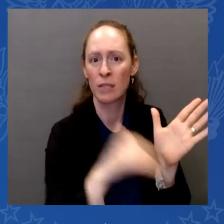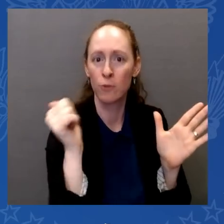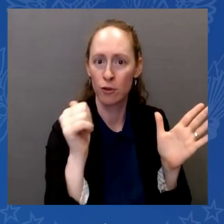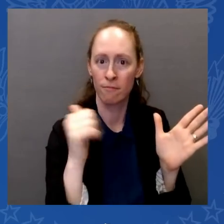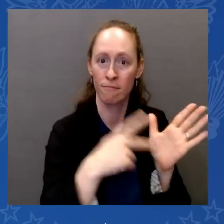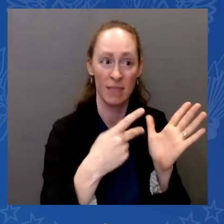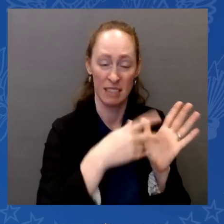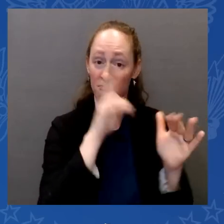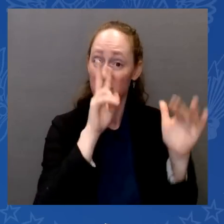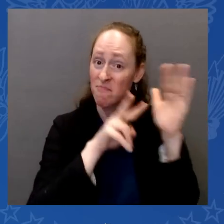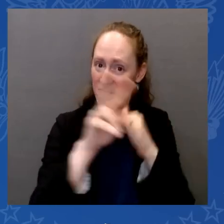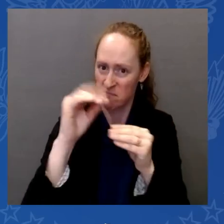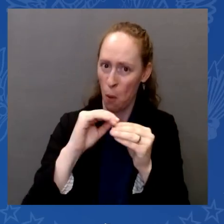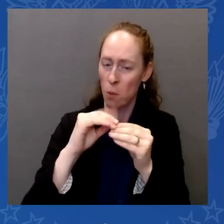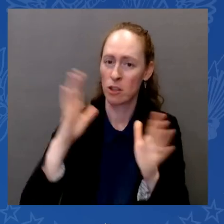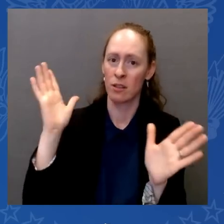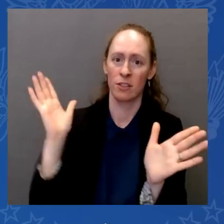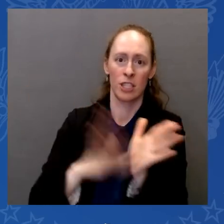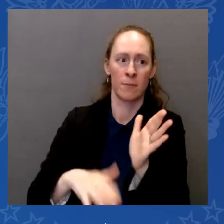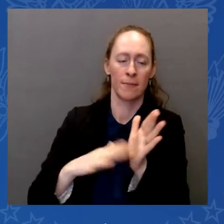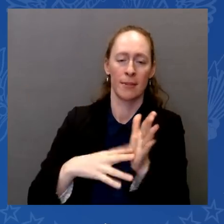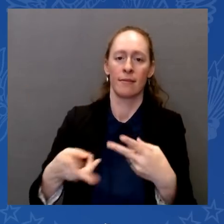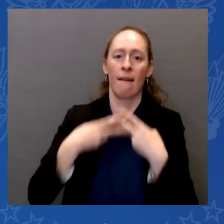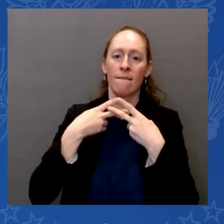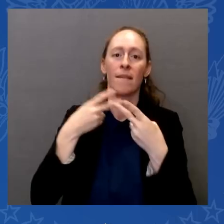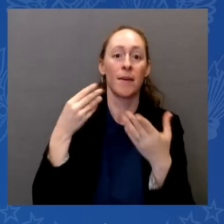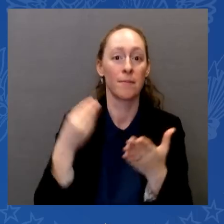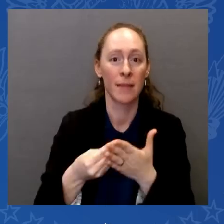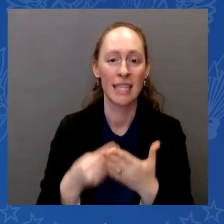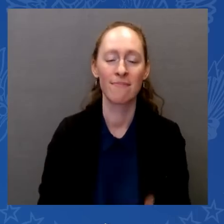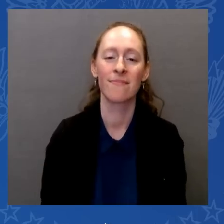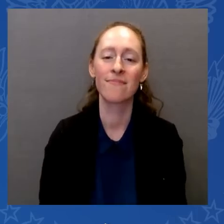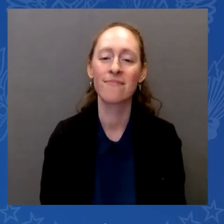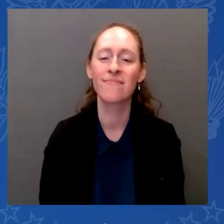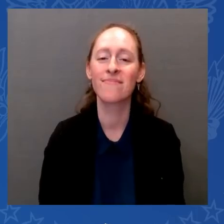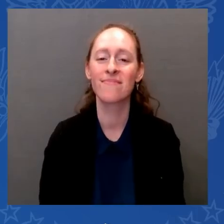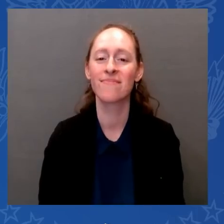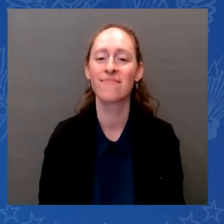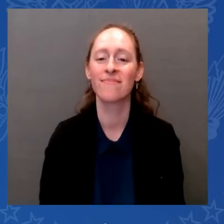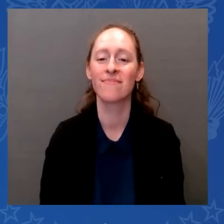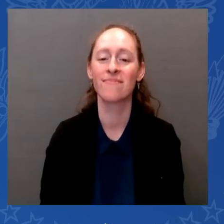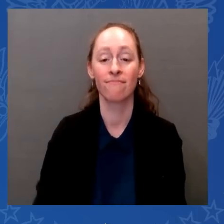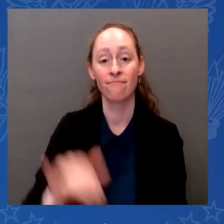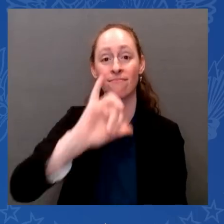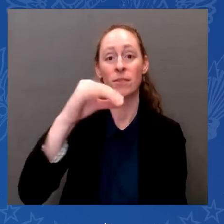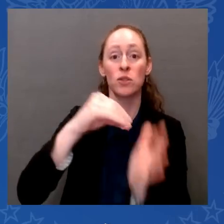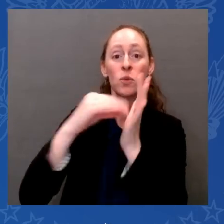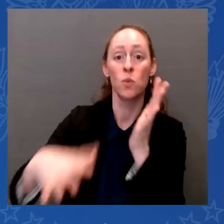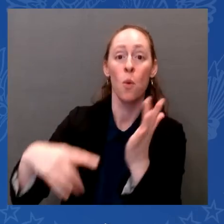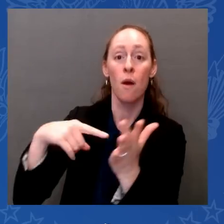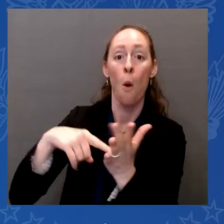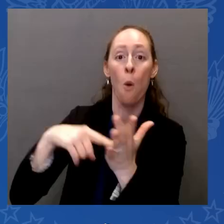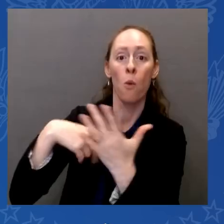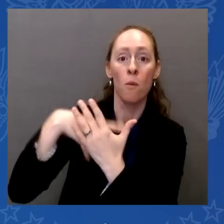a student loan program that we paused during the pandemic. Come January, folks have to start to repay